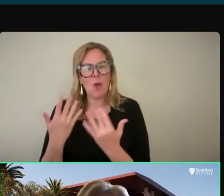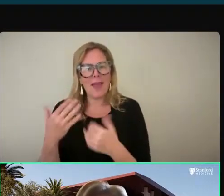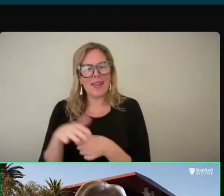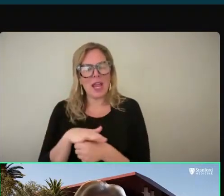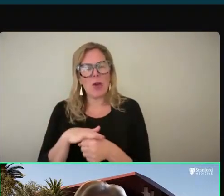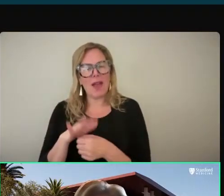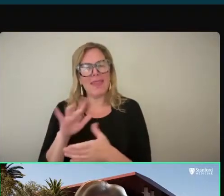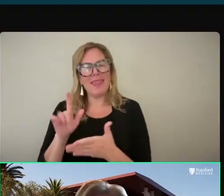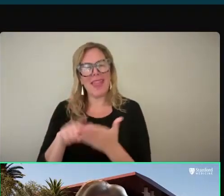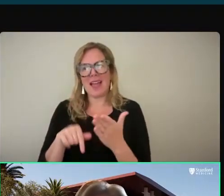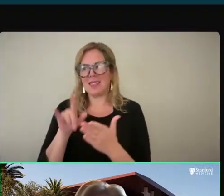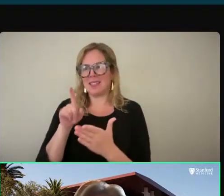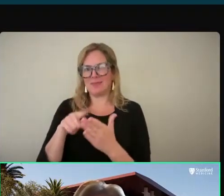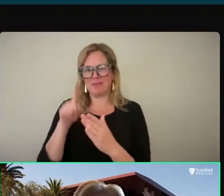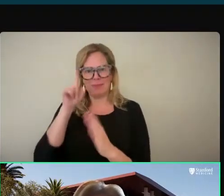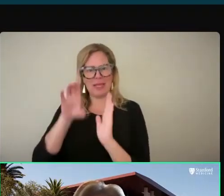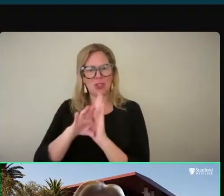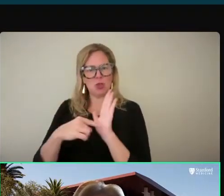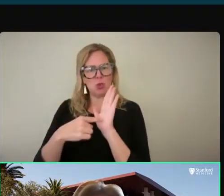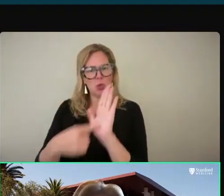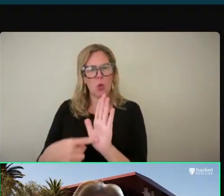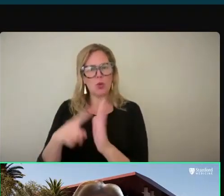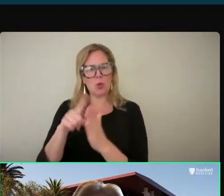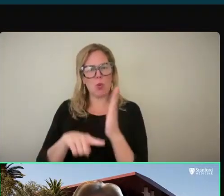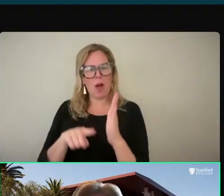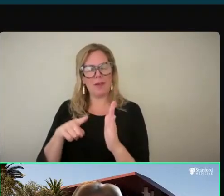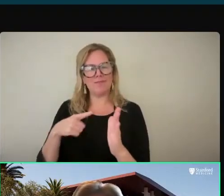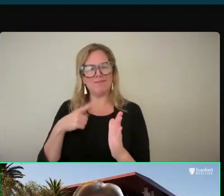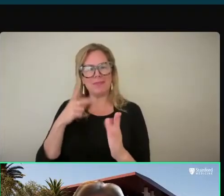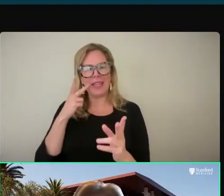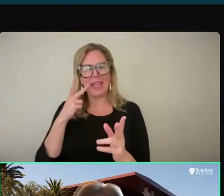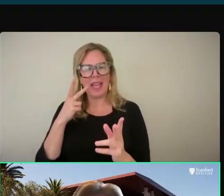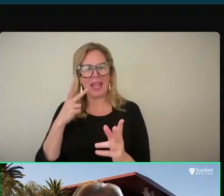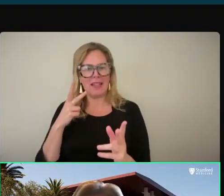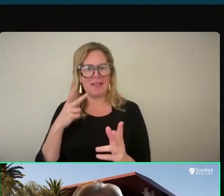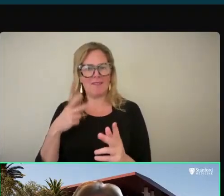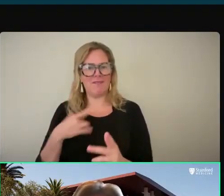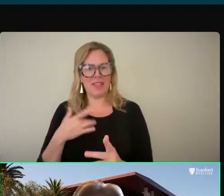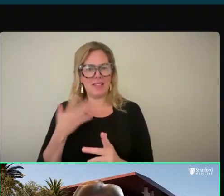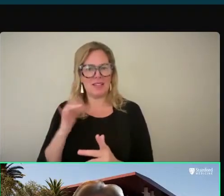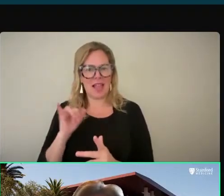This is a picture of a visual description of a young woman holding her ears and looking